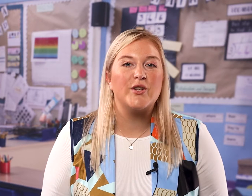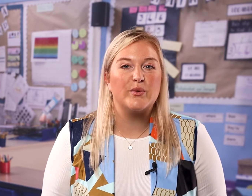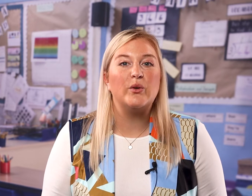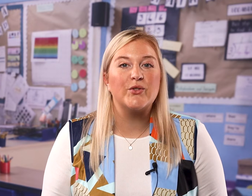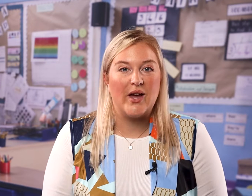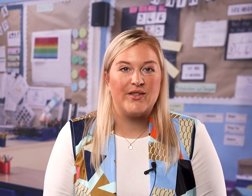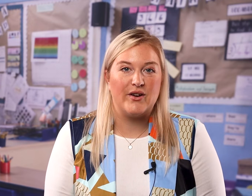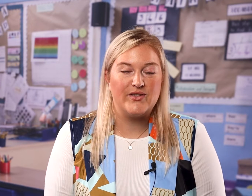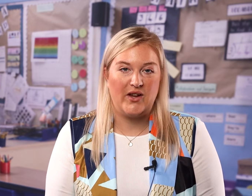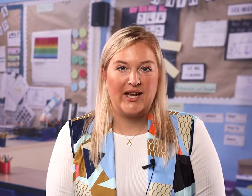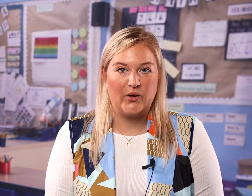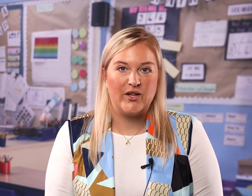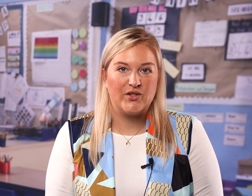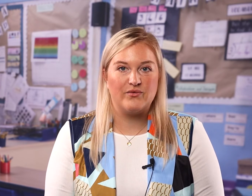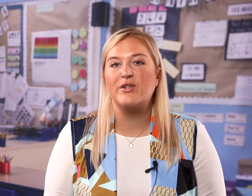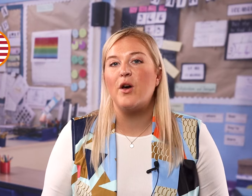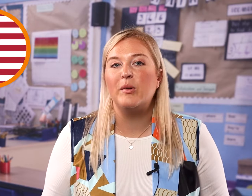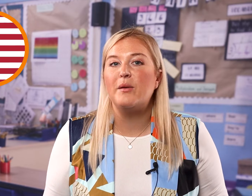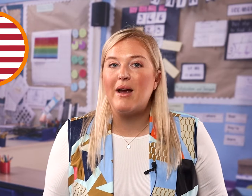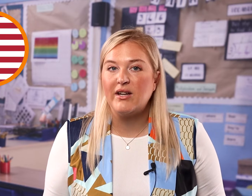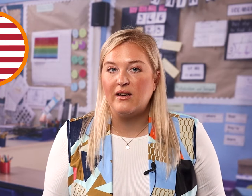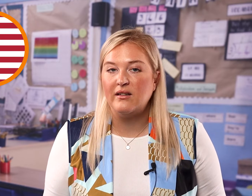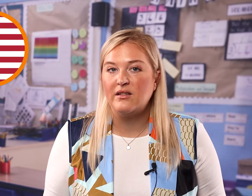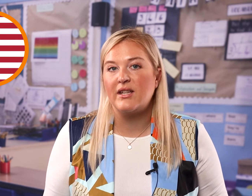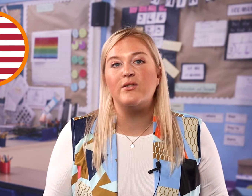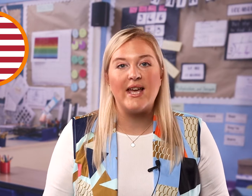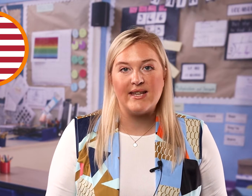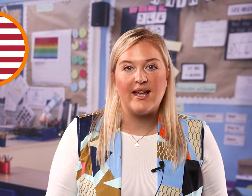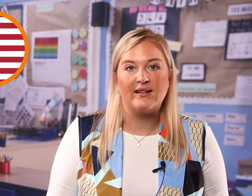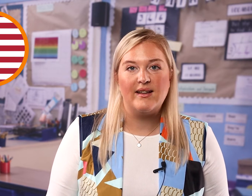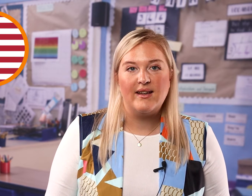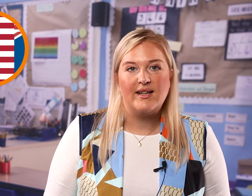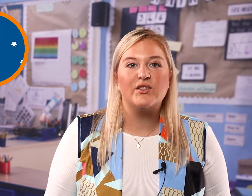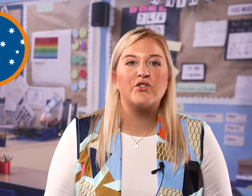countries will also have their own sign language for example in America they use ASL and in